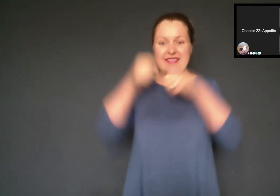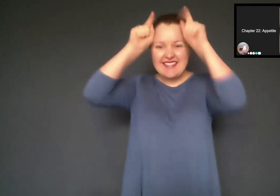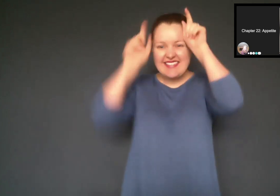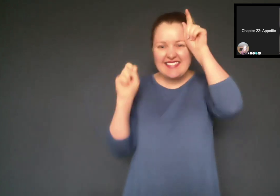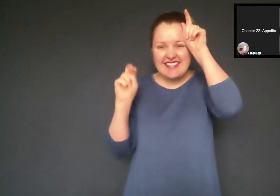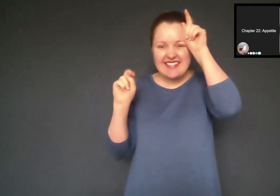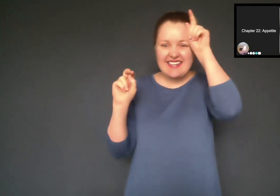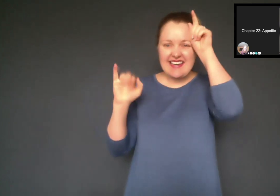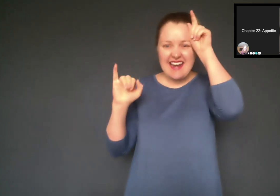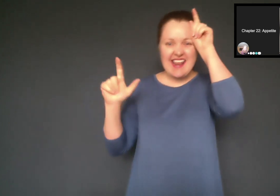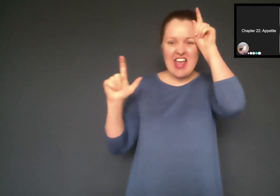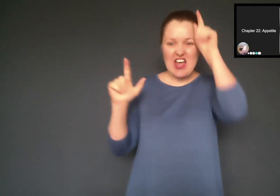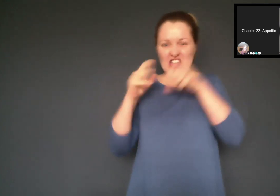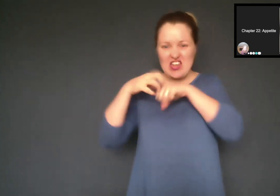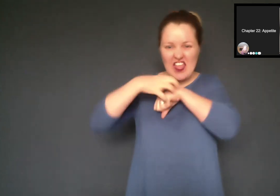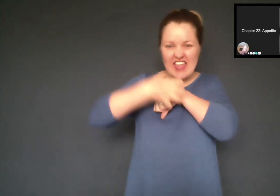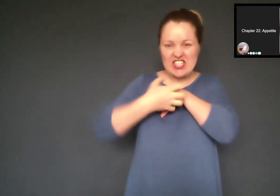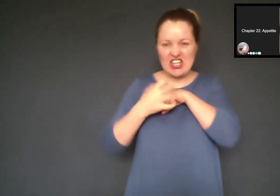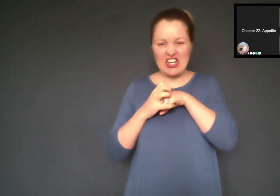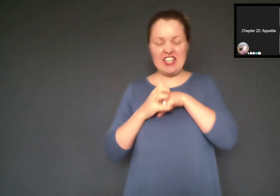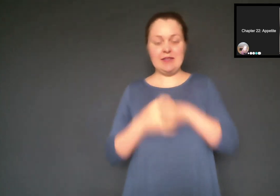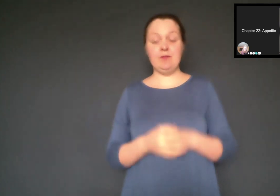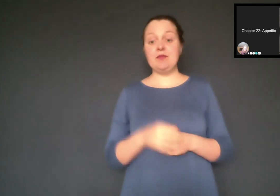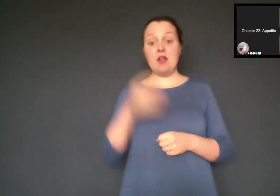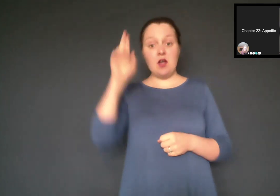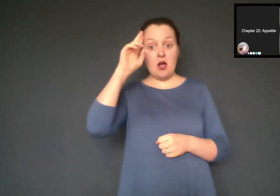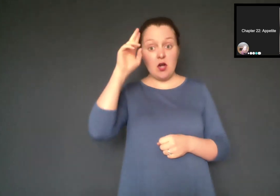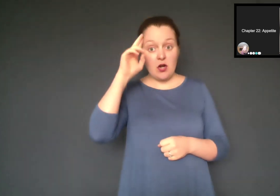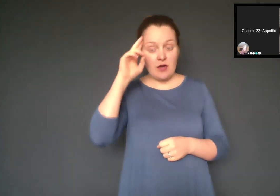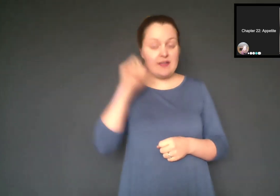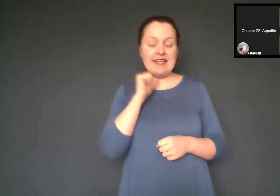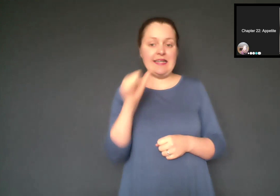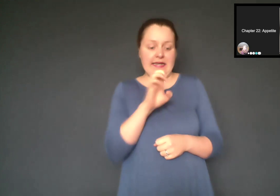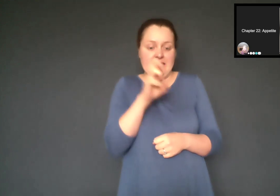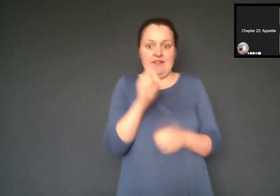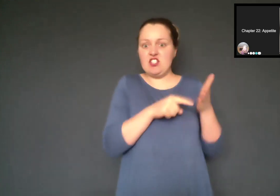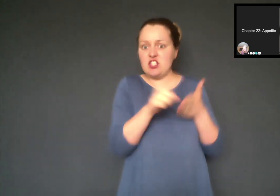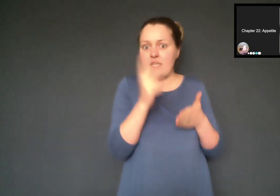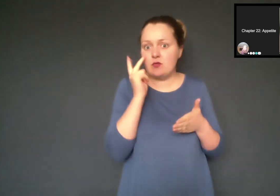stopped in the heat of his invention he'd hadn't even looked to see if hood was supplying him